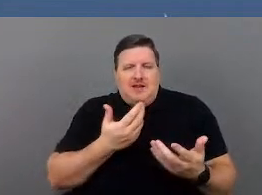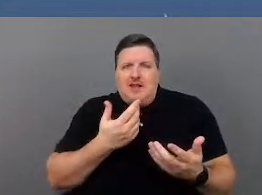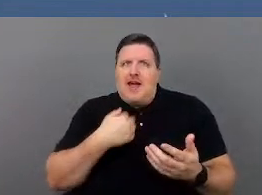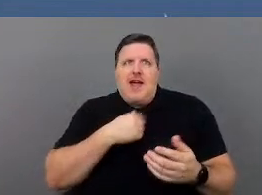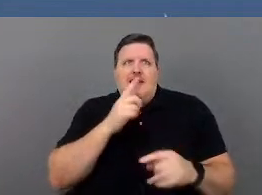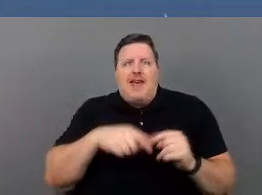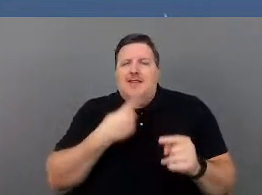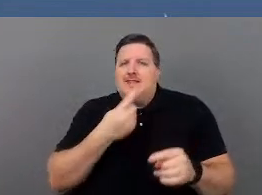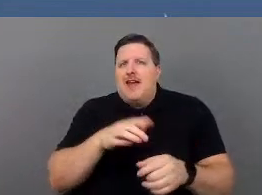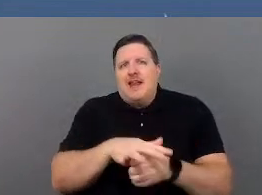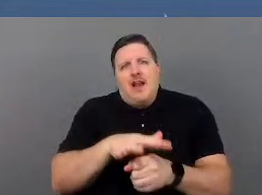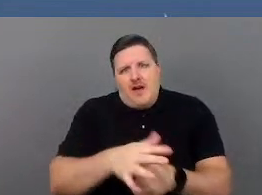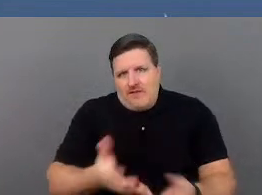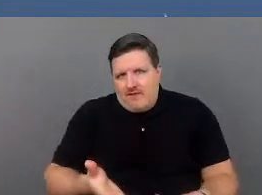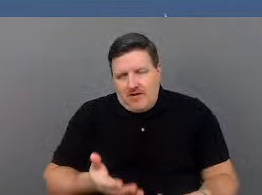WEBER CANVAS NEIGHBORHOOD, IN THE LAST FEW WEEKS I'VE